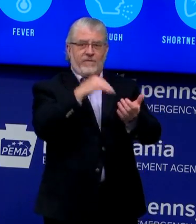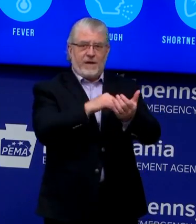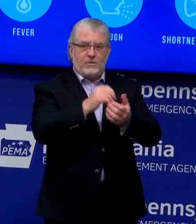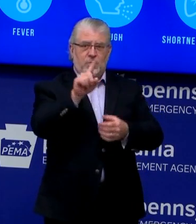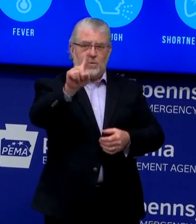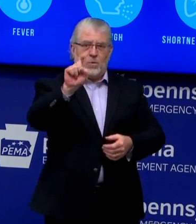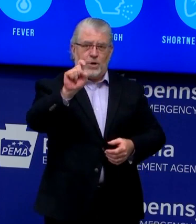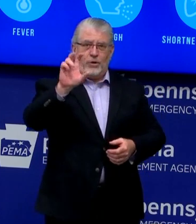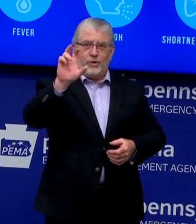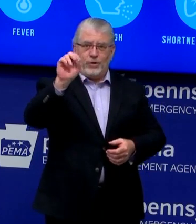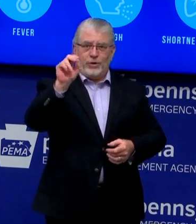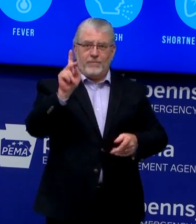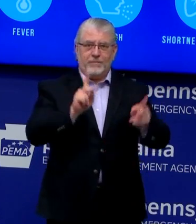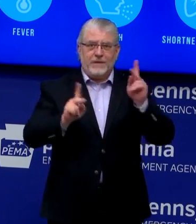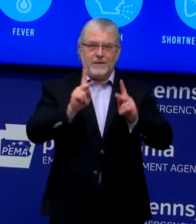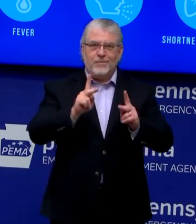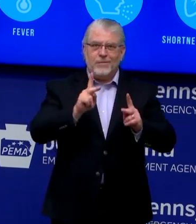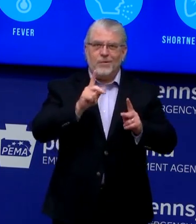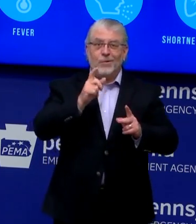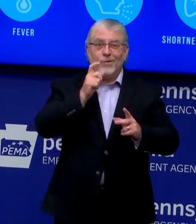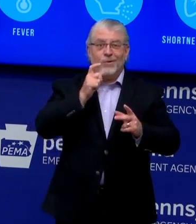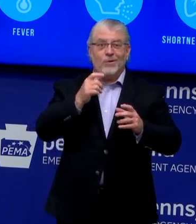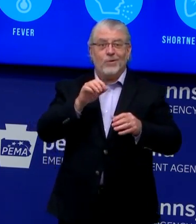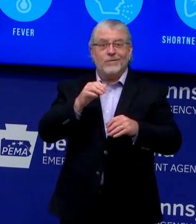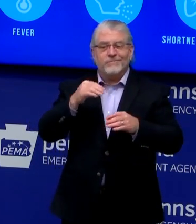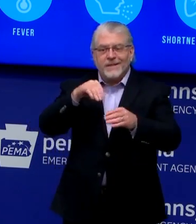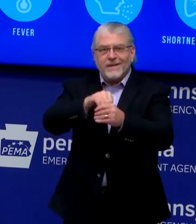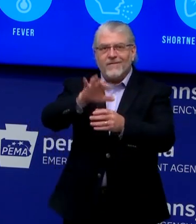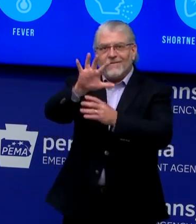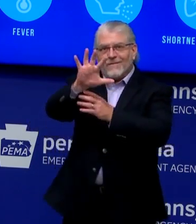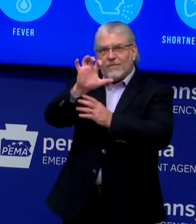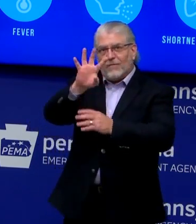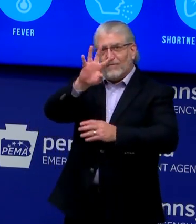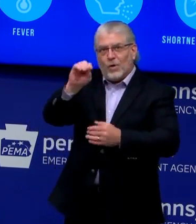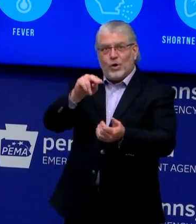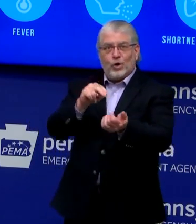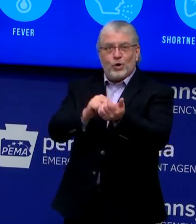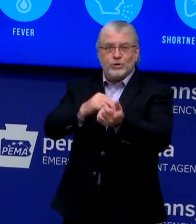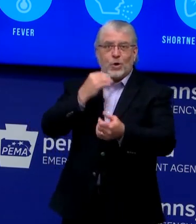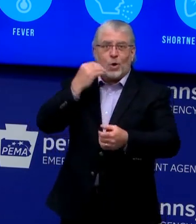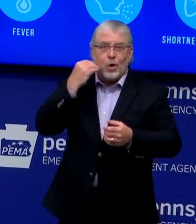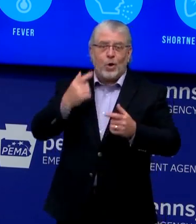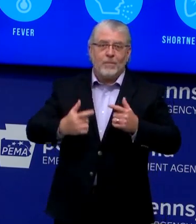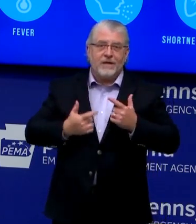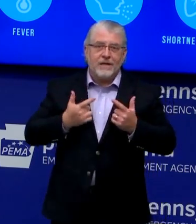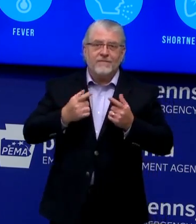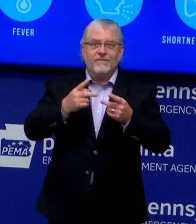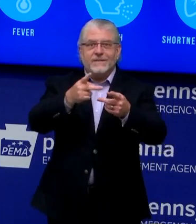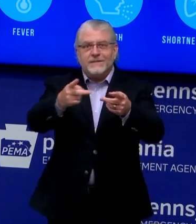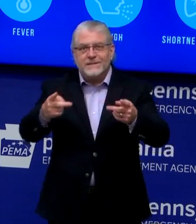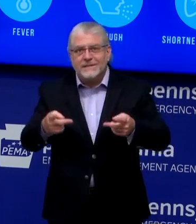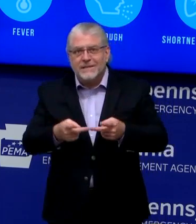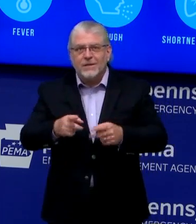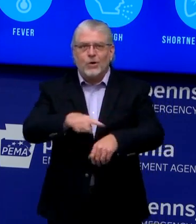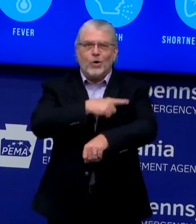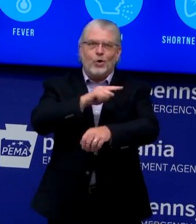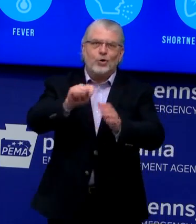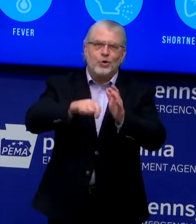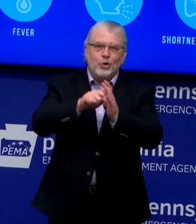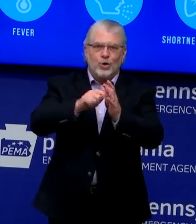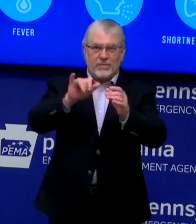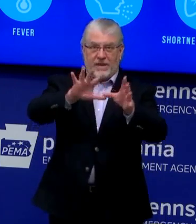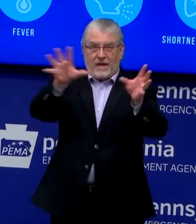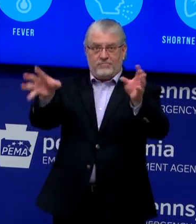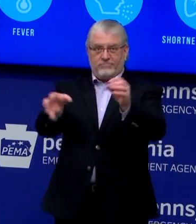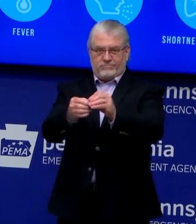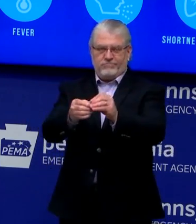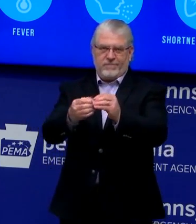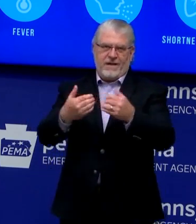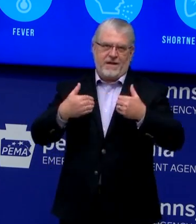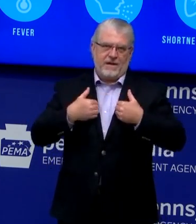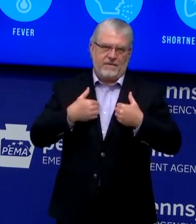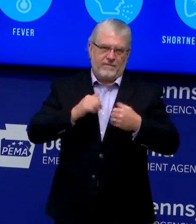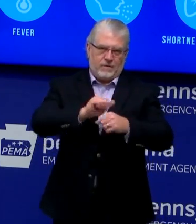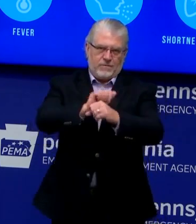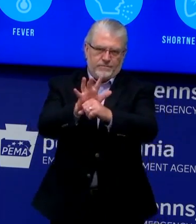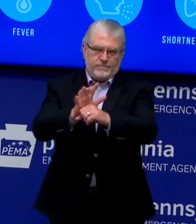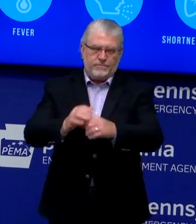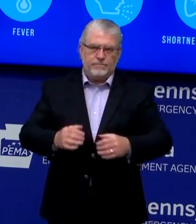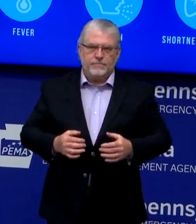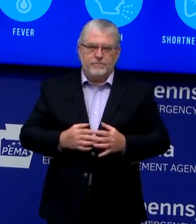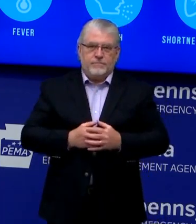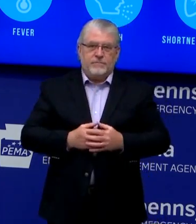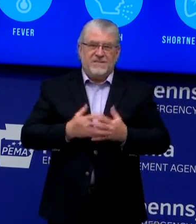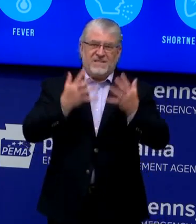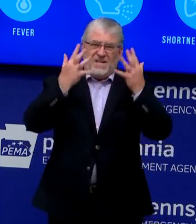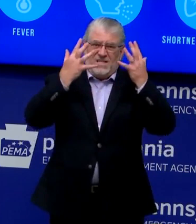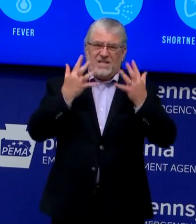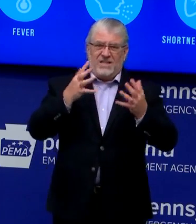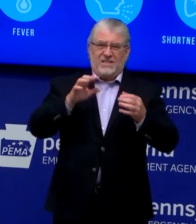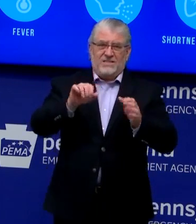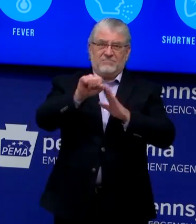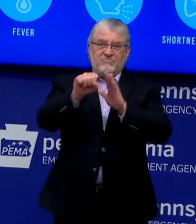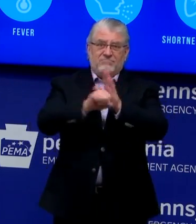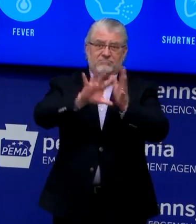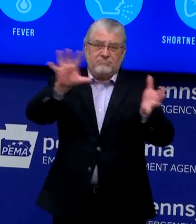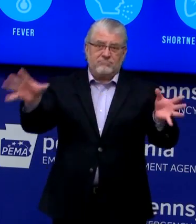AND A 12,130 POSITIVE CASES AMONG RESIDENTS OF 540 LONG-TERM CARE LIVING FACILITIES WHICH INCLUDE NURSING HOMES AND PERSONAL CARE HOMES.